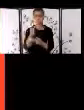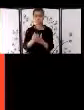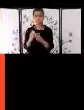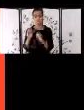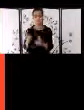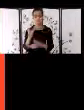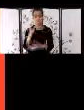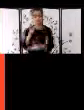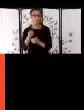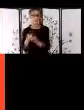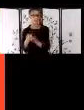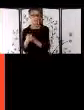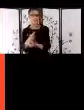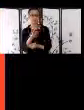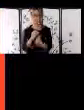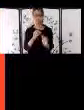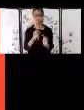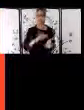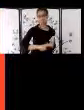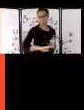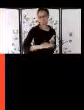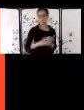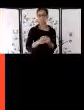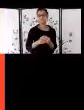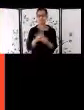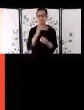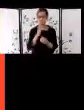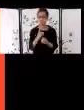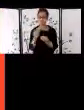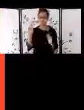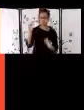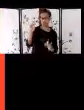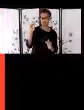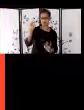order to help address underserved individuals and communities who have experienced barriers